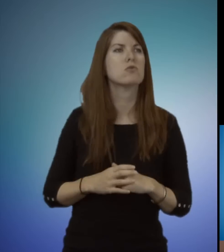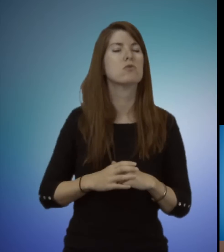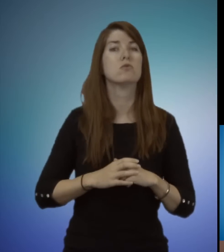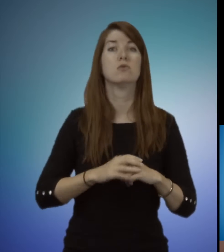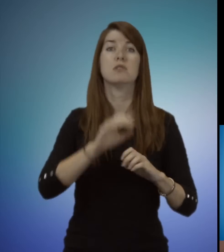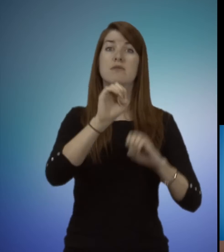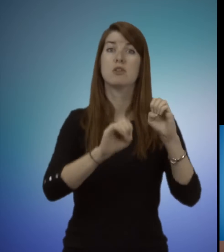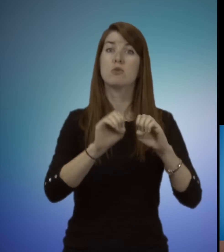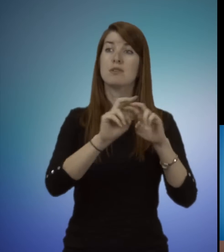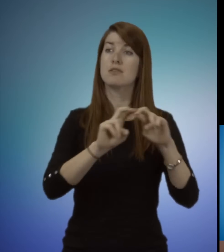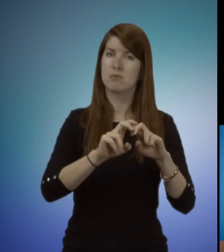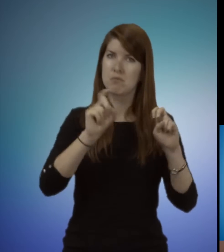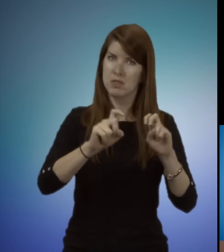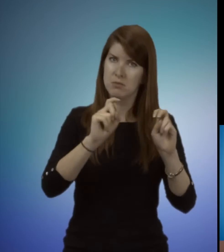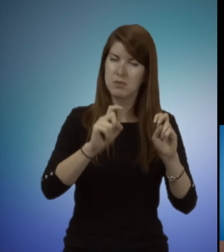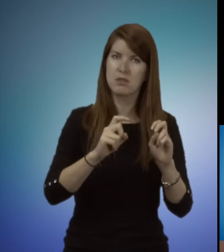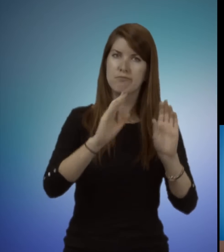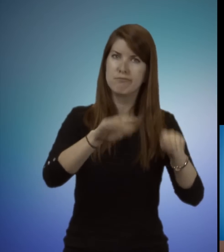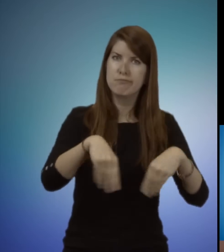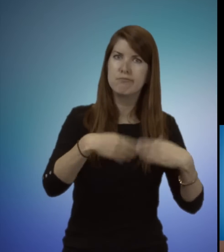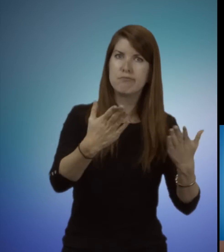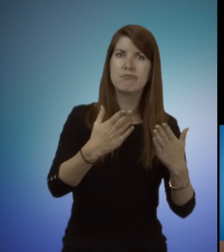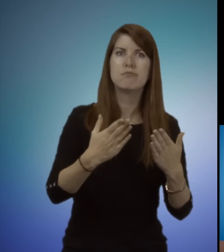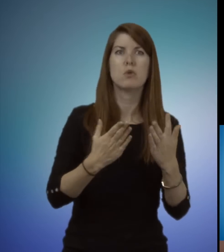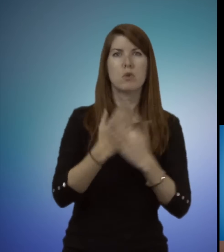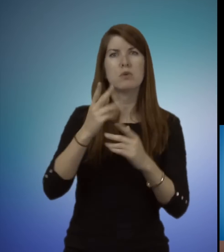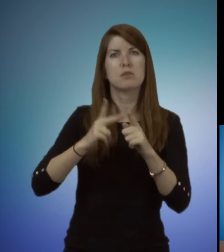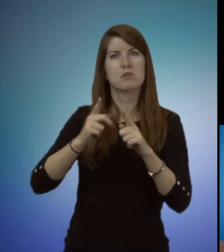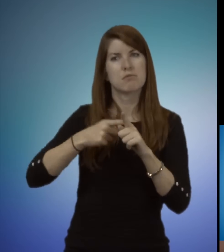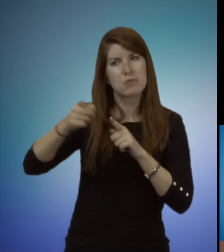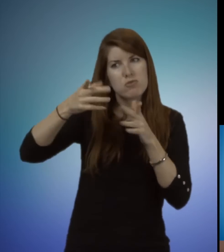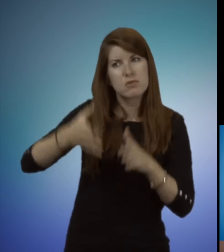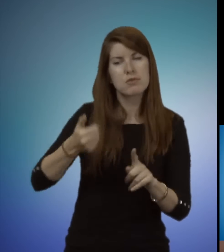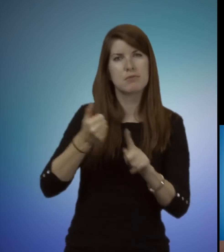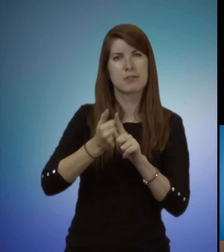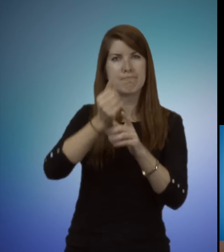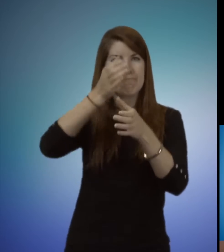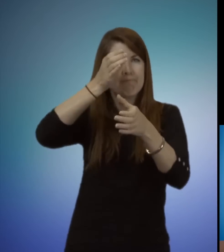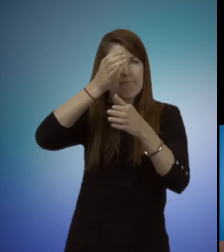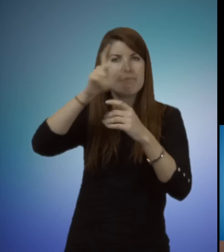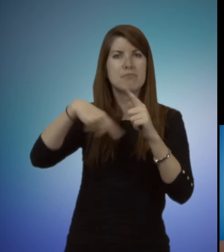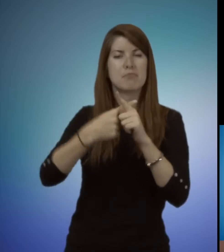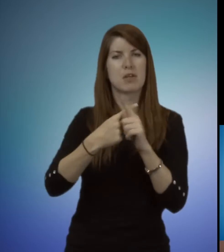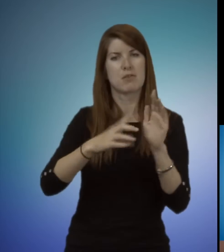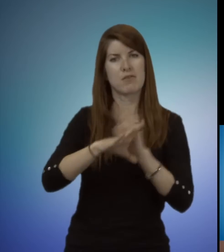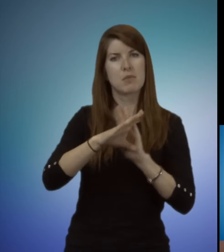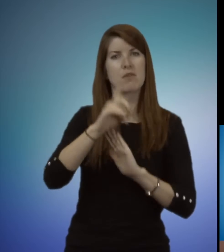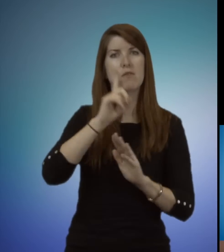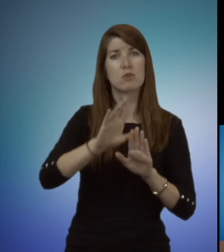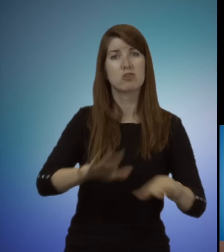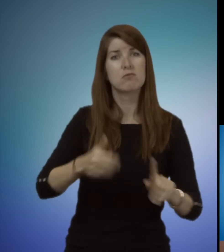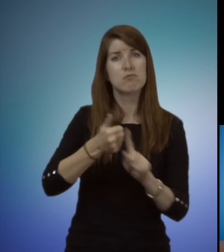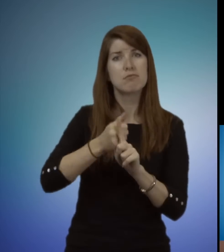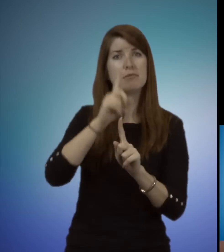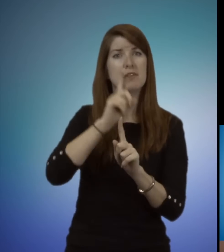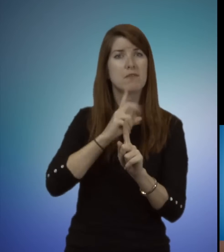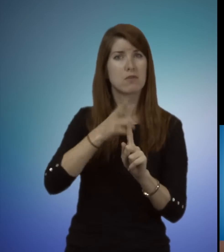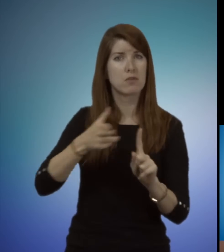Evaluation and assessment needs to be performed by specialists that are knowledgeable about the development and education of children who are deaf and hard of hearing